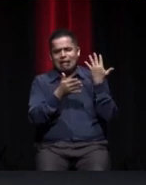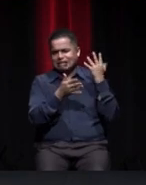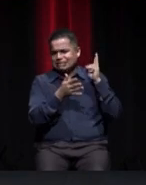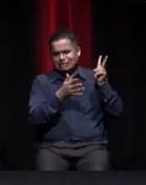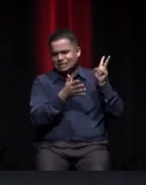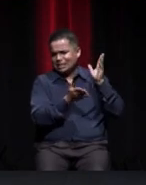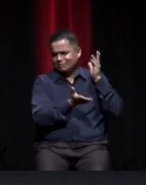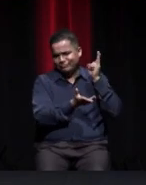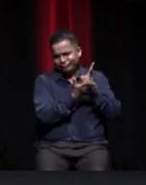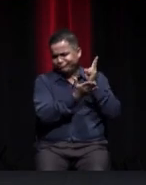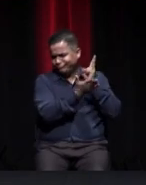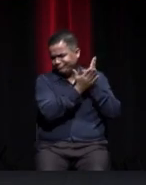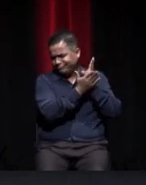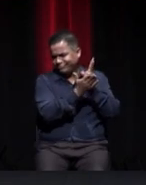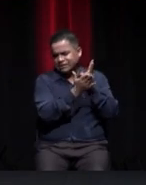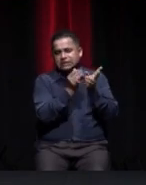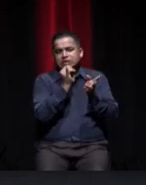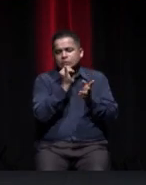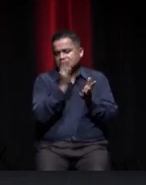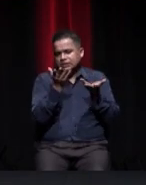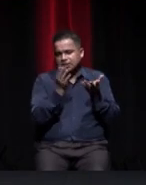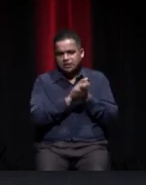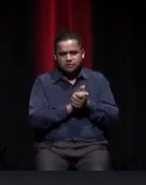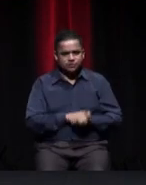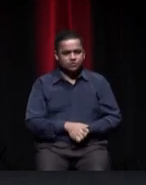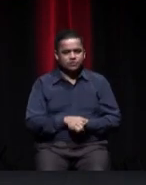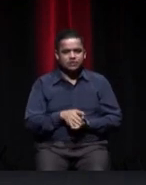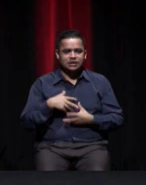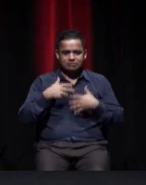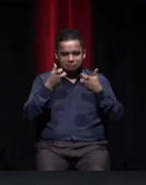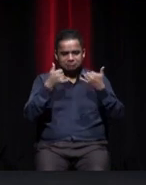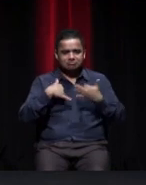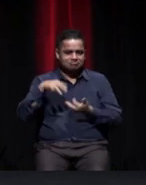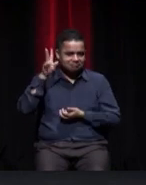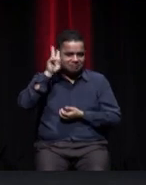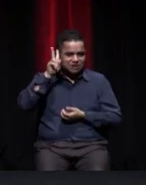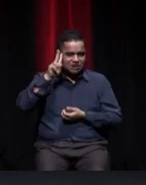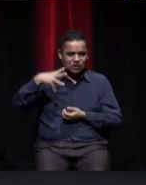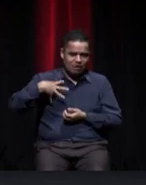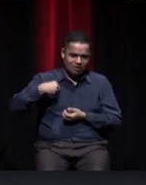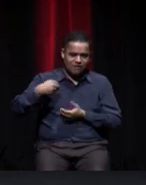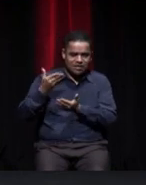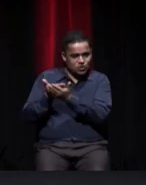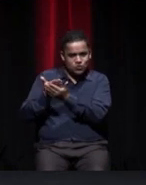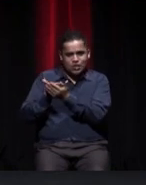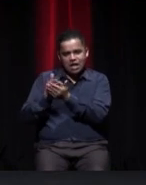I always like telling this story because my daughter studied at an alternative school,